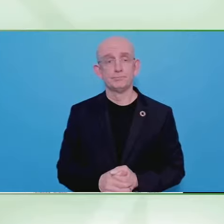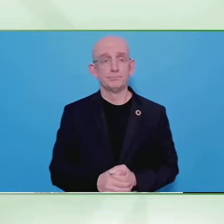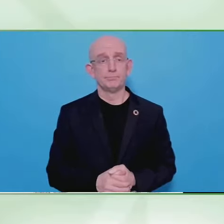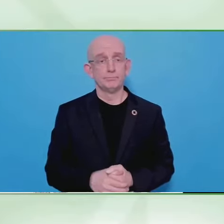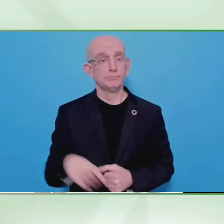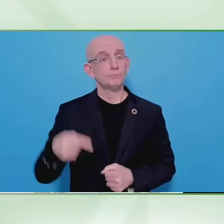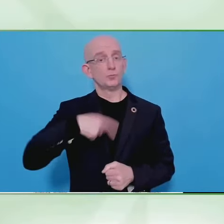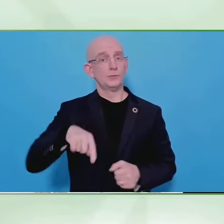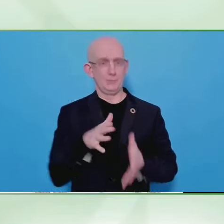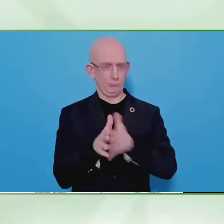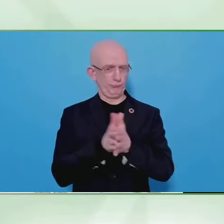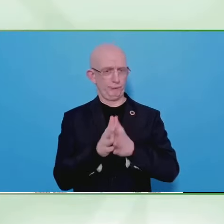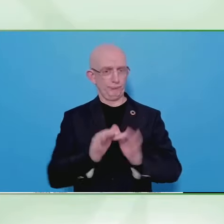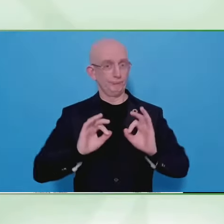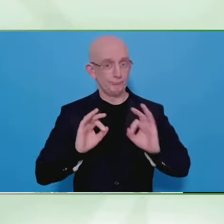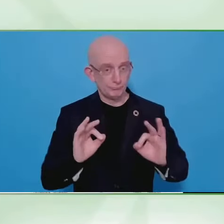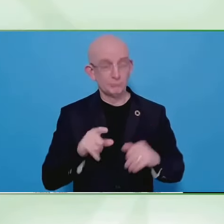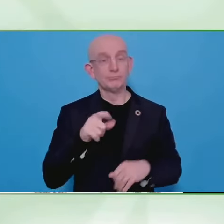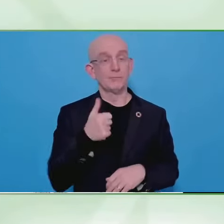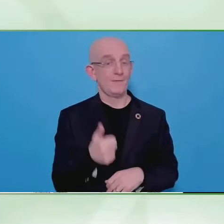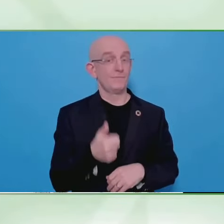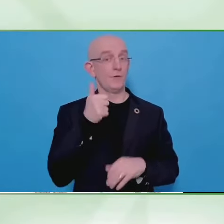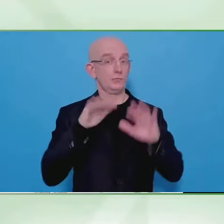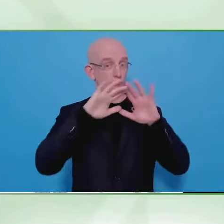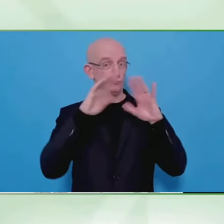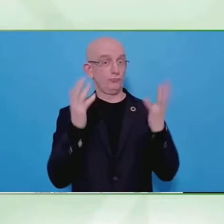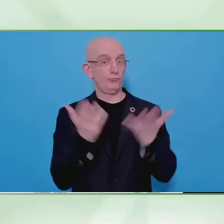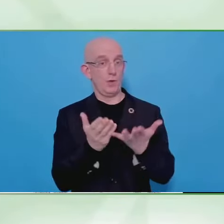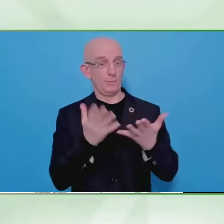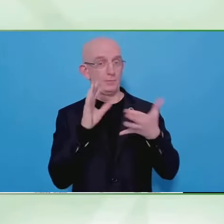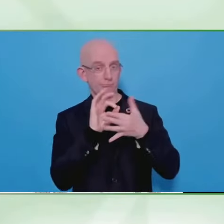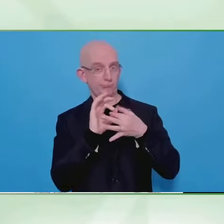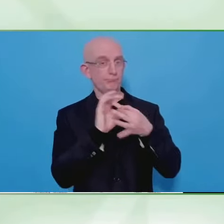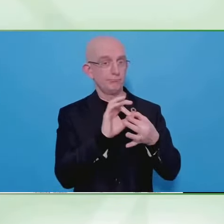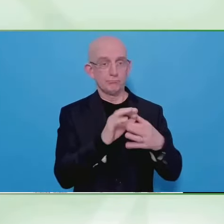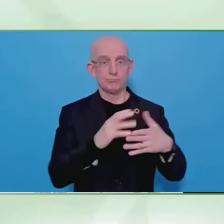I'm going to pass down to Richard so he can give an introduction and